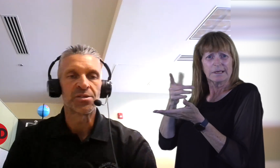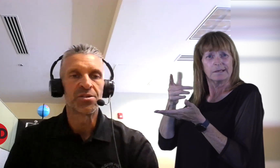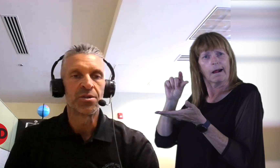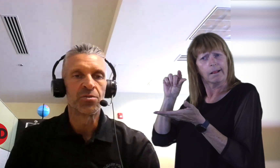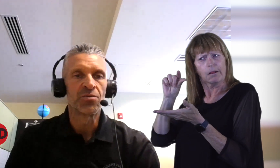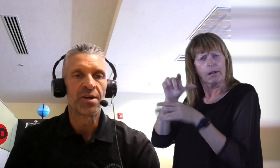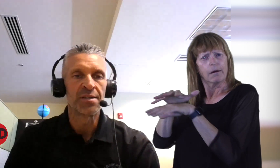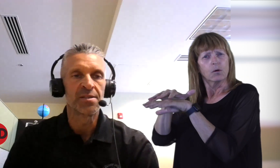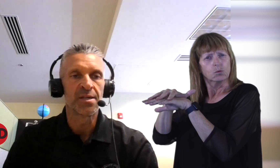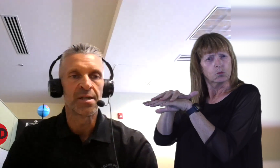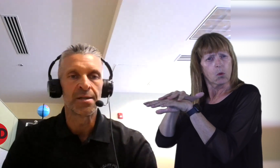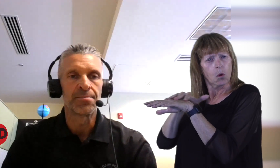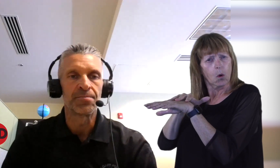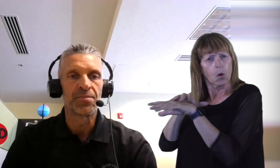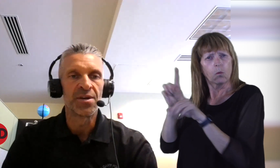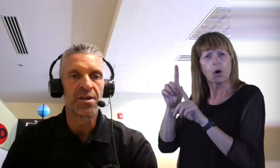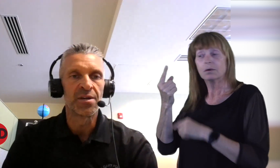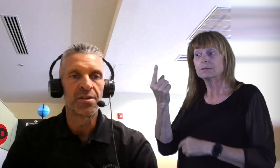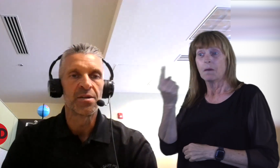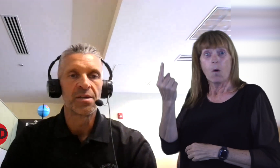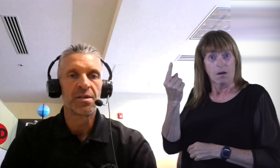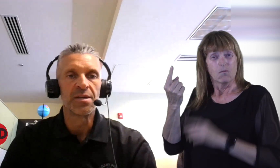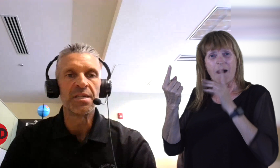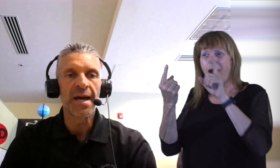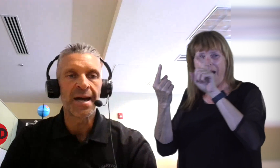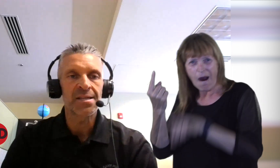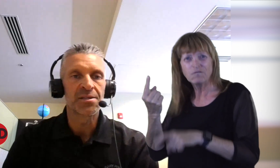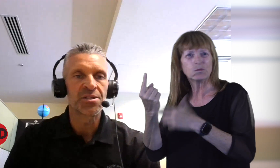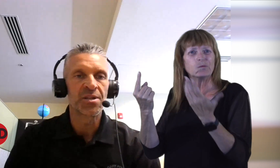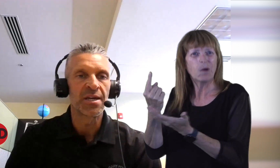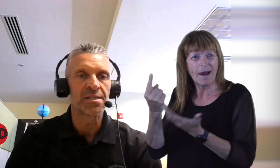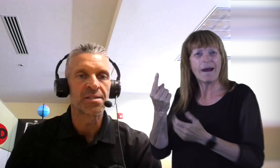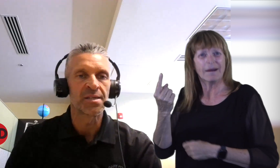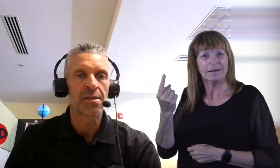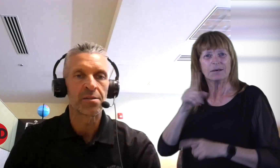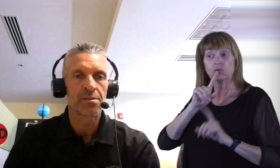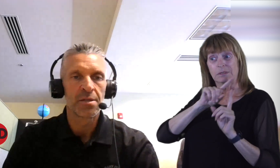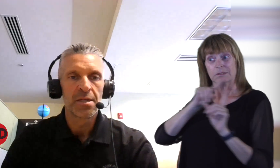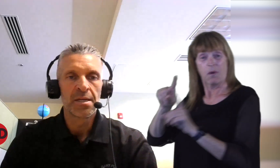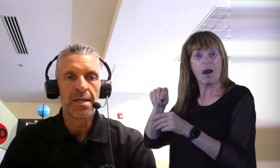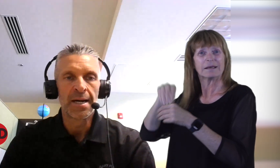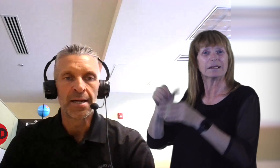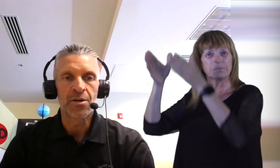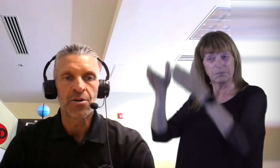us know that they need access to ASL, currently, the system